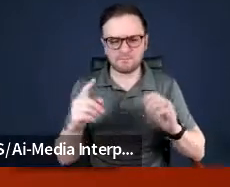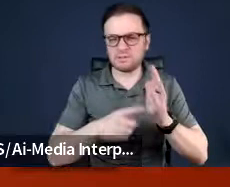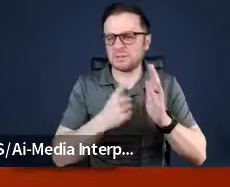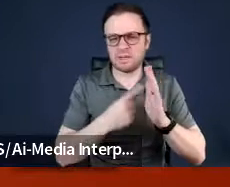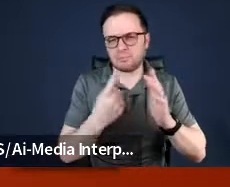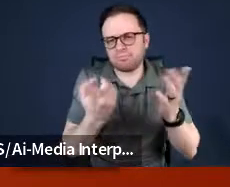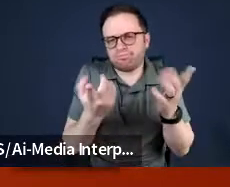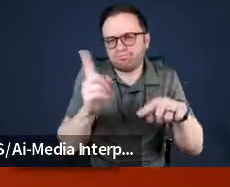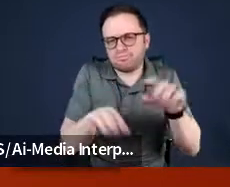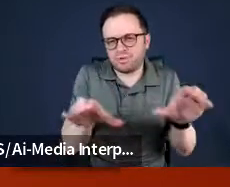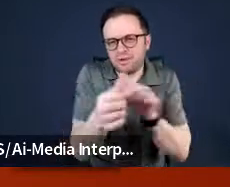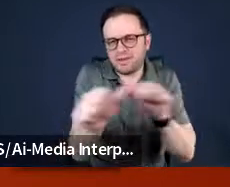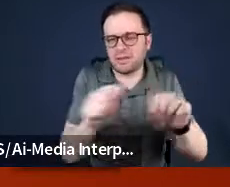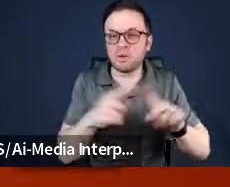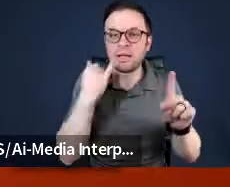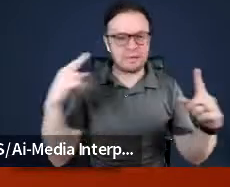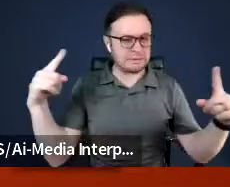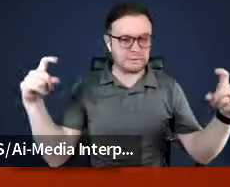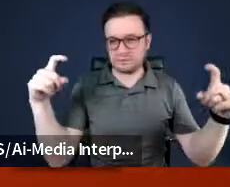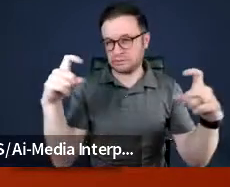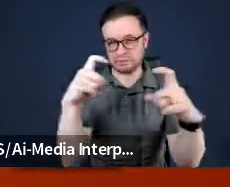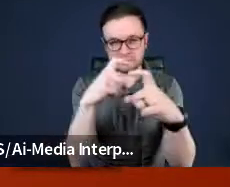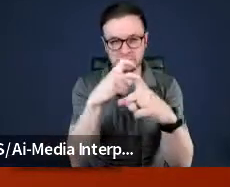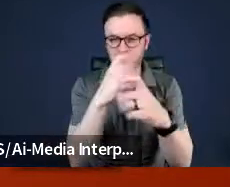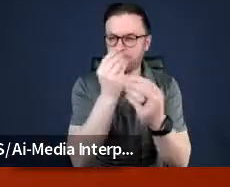Looking at complex language, if you've got a website